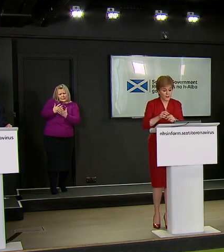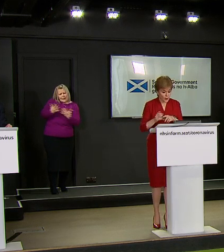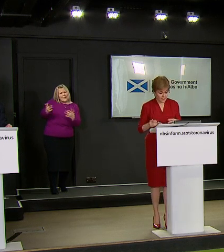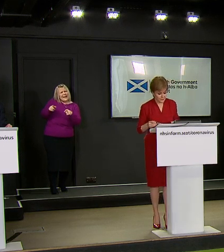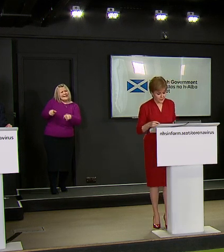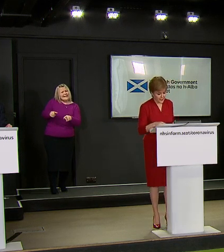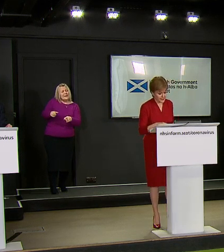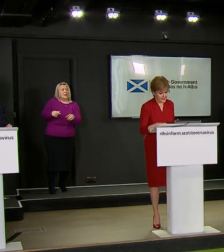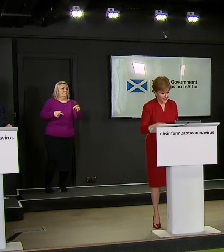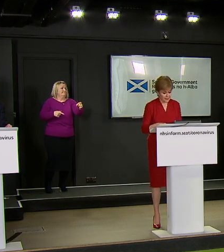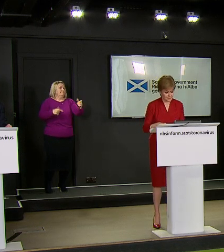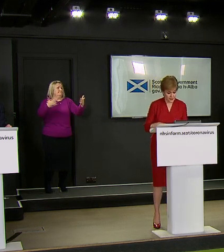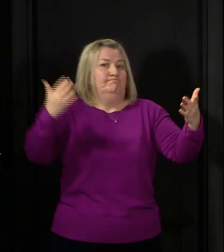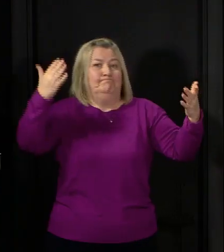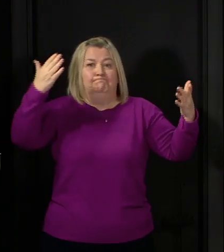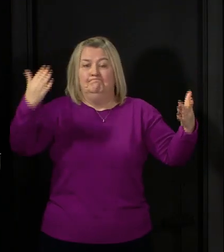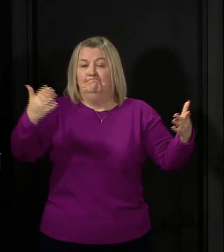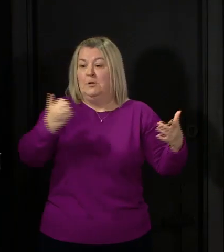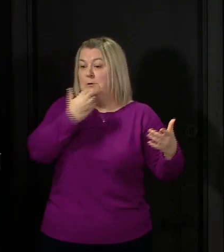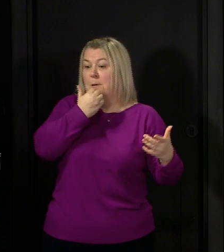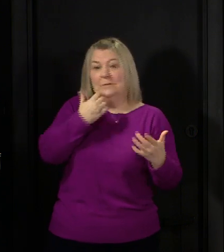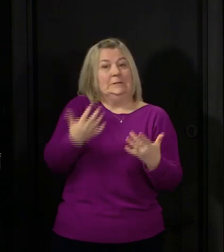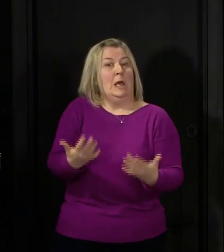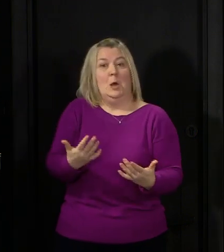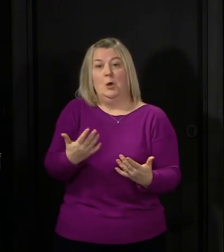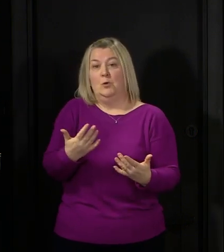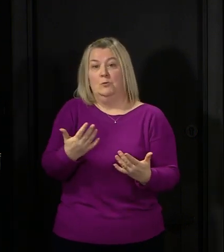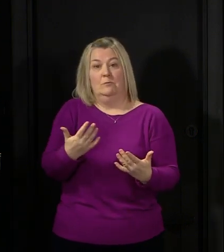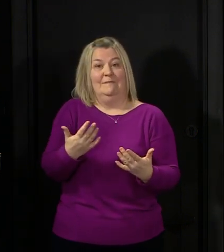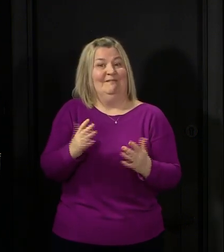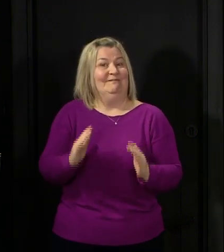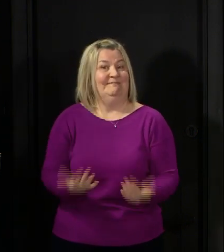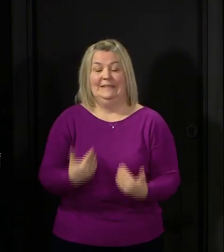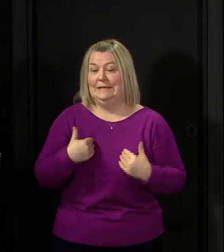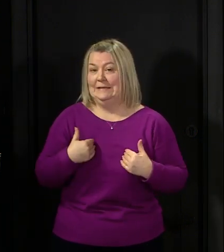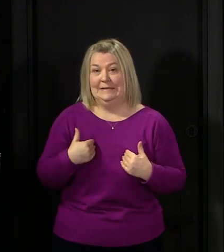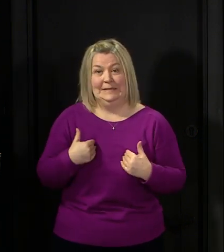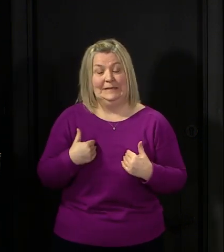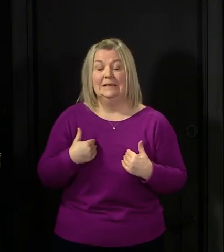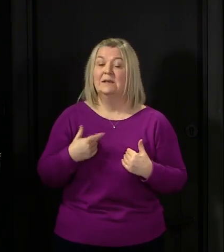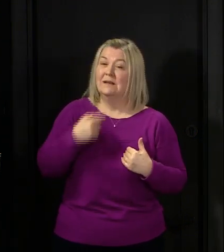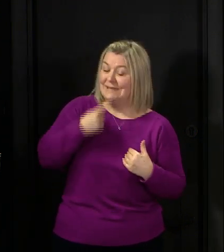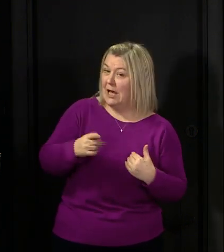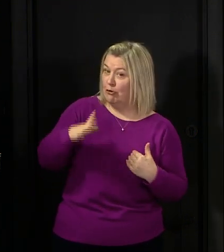I don't have that figure right now. As I said before, we are gathering more data on testing,